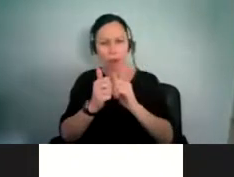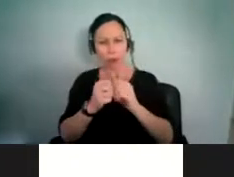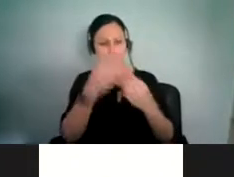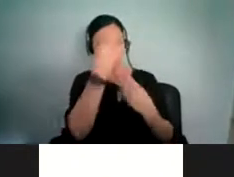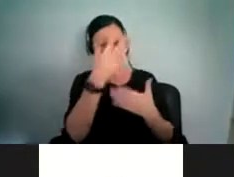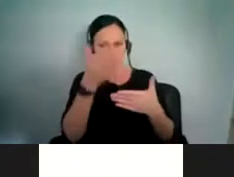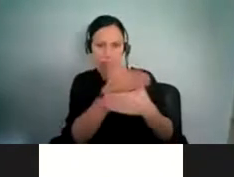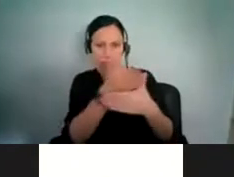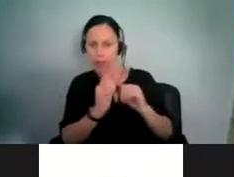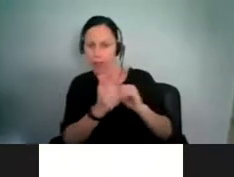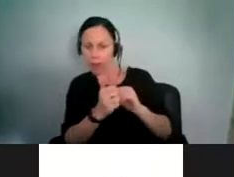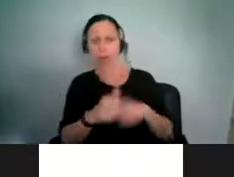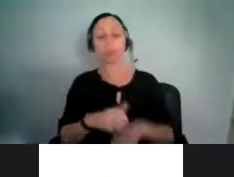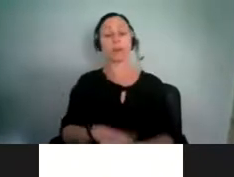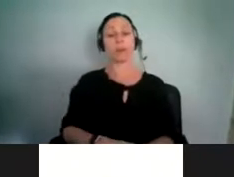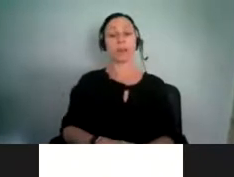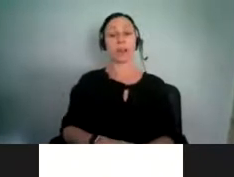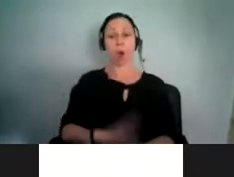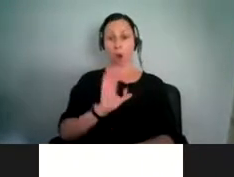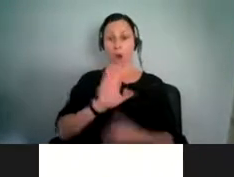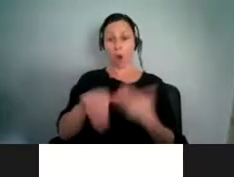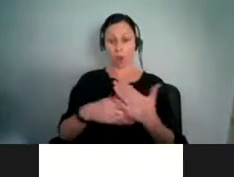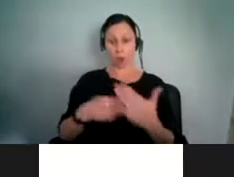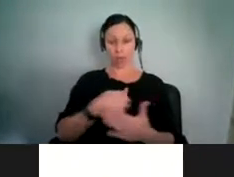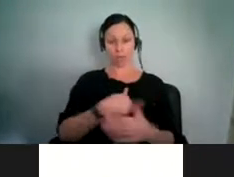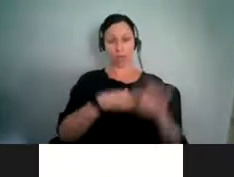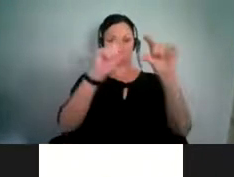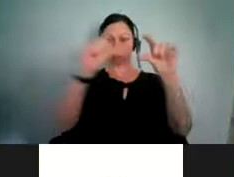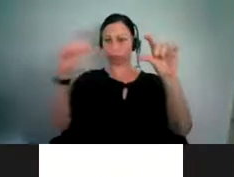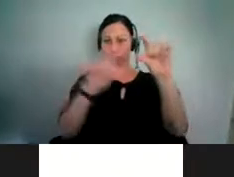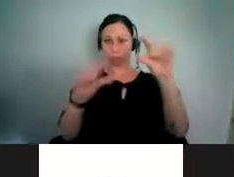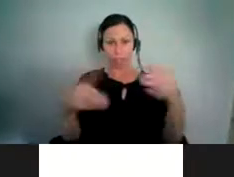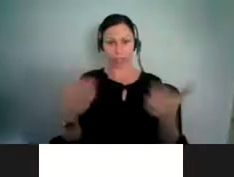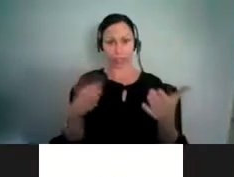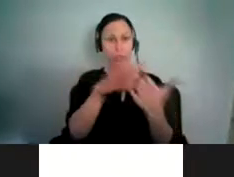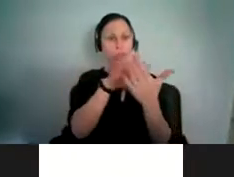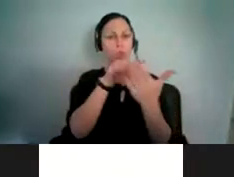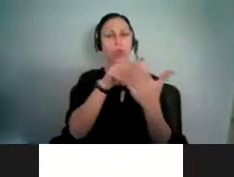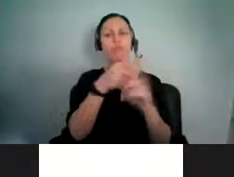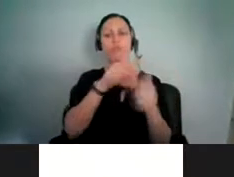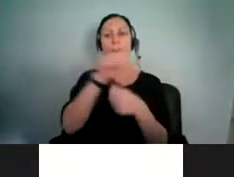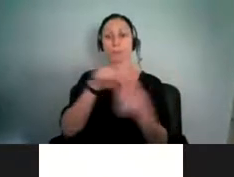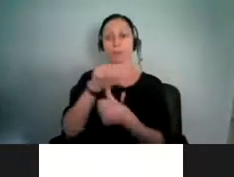All of us on this screen have learned from each other. All of us know that we all travel in different places,